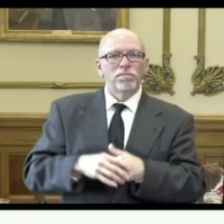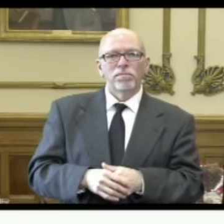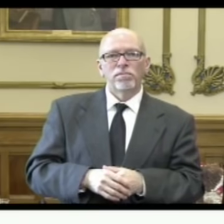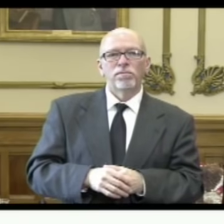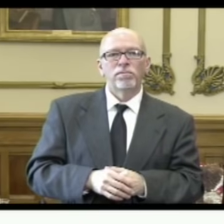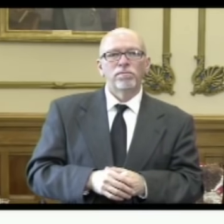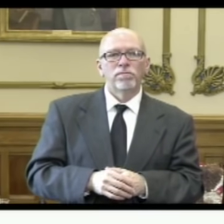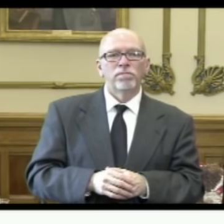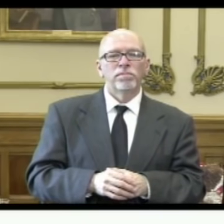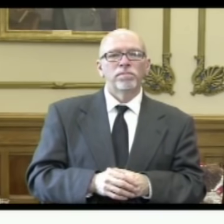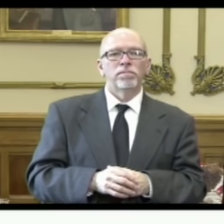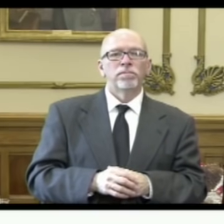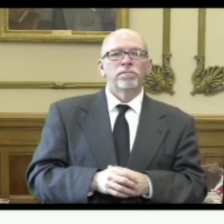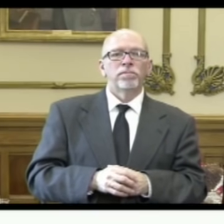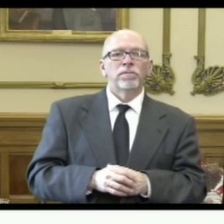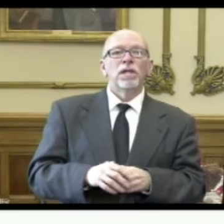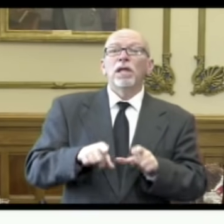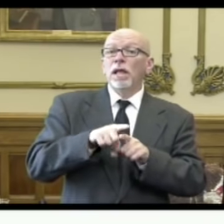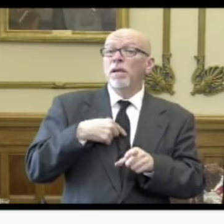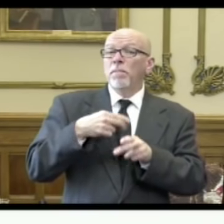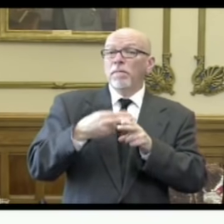HOOSIERS WHO LIVE IN ANY KIND